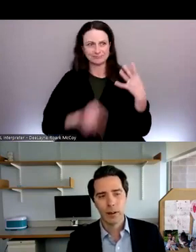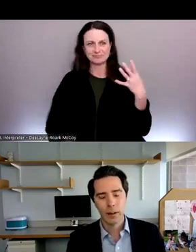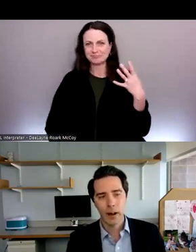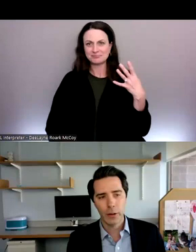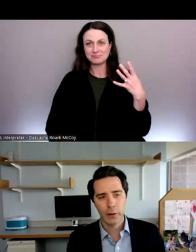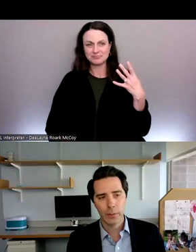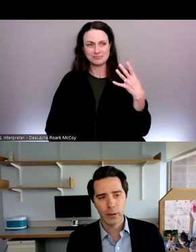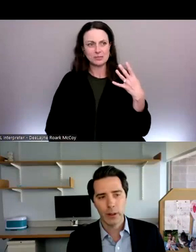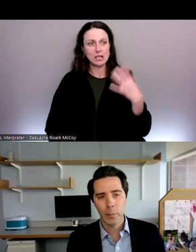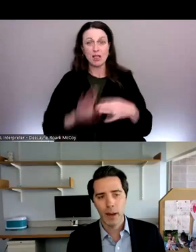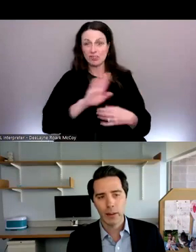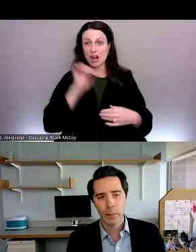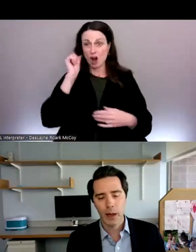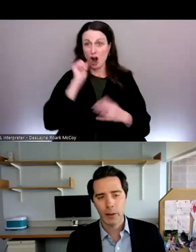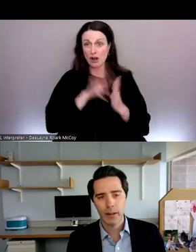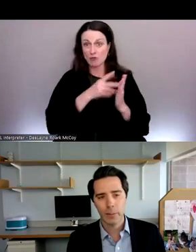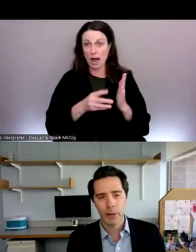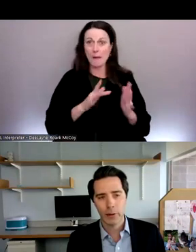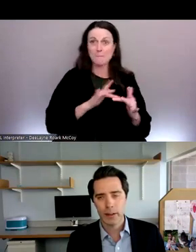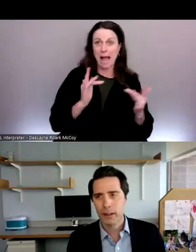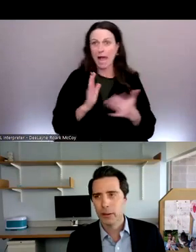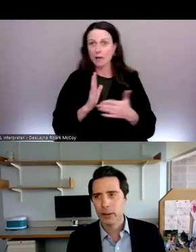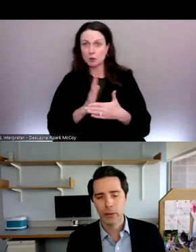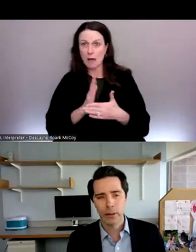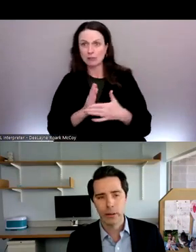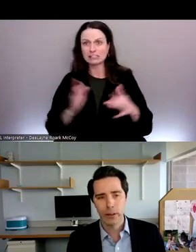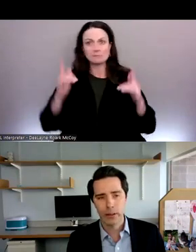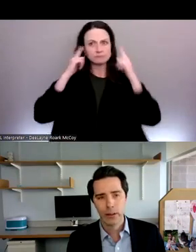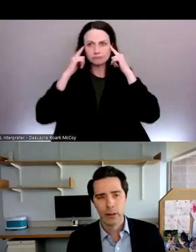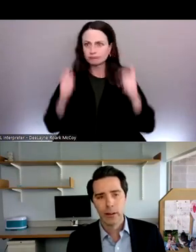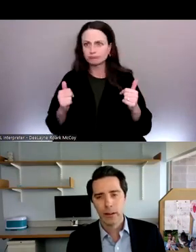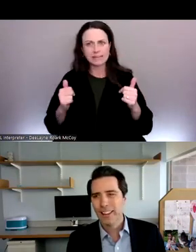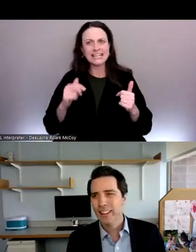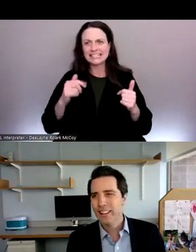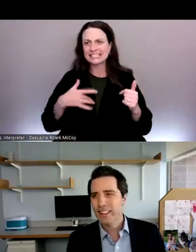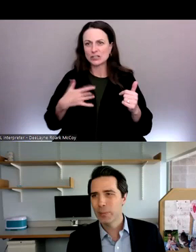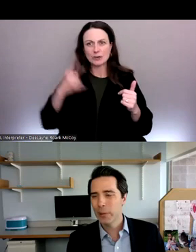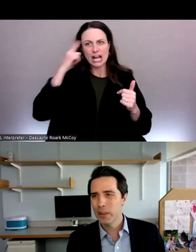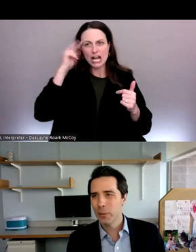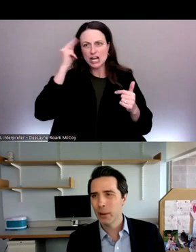um their audiogram so they have a mild moderate symmetric sensory neural